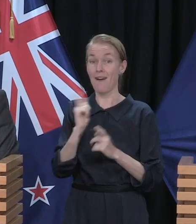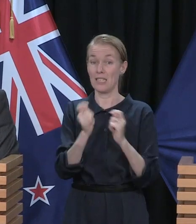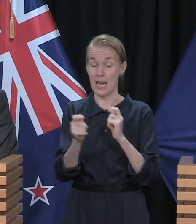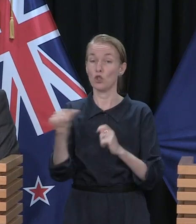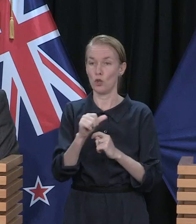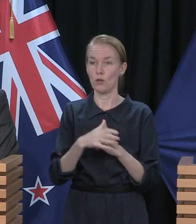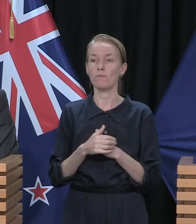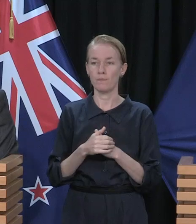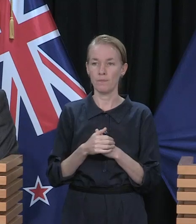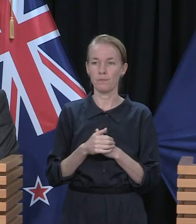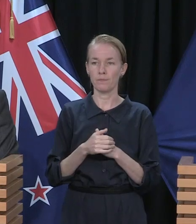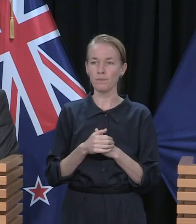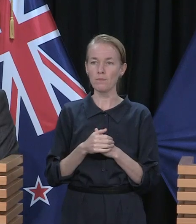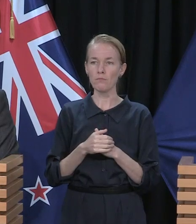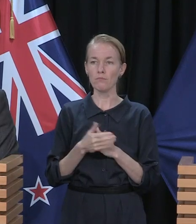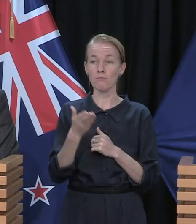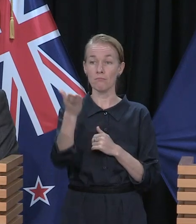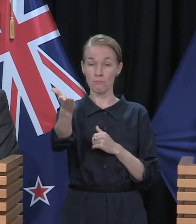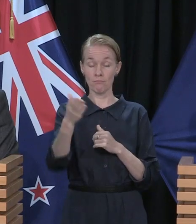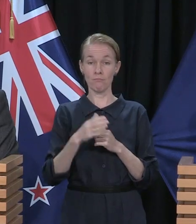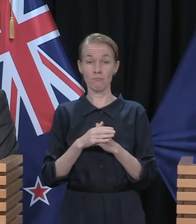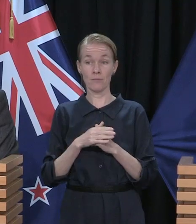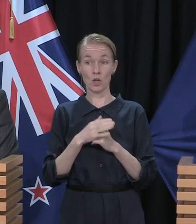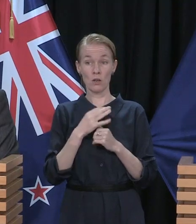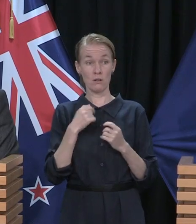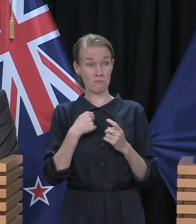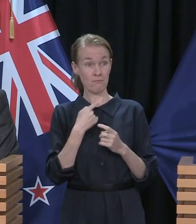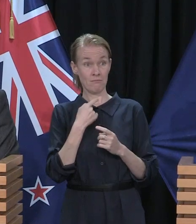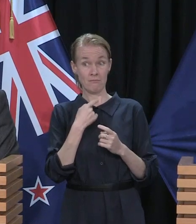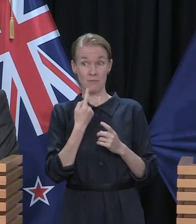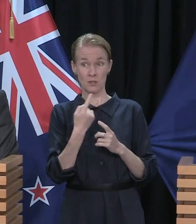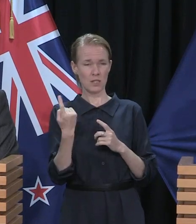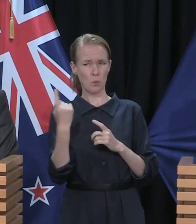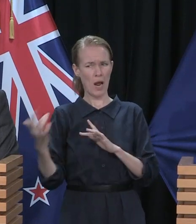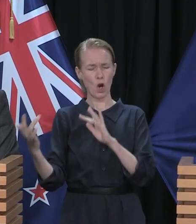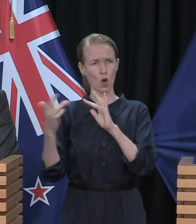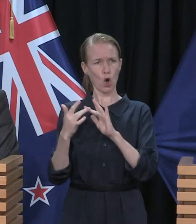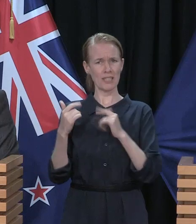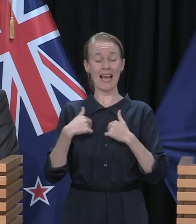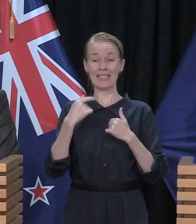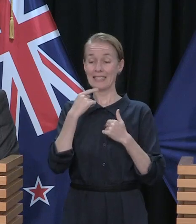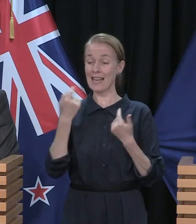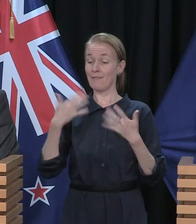the border. Some people who have left have got in touch and said that on - they were